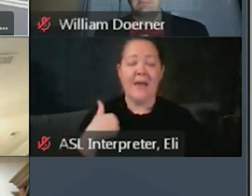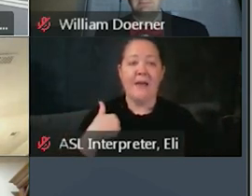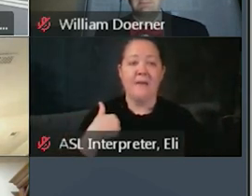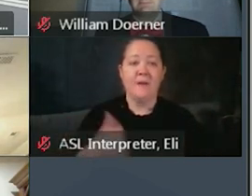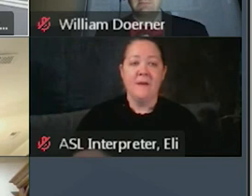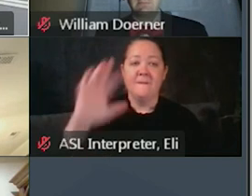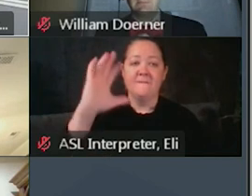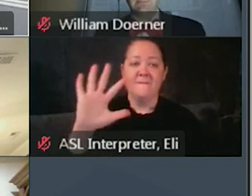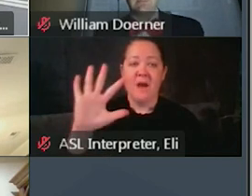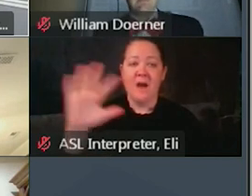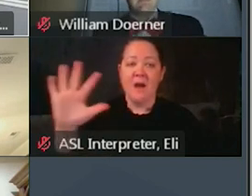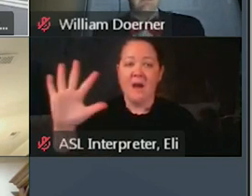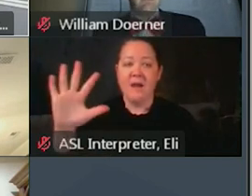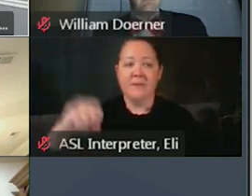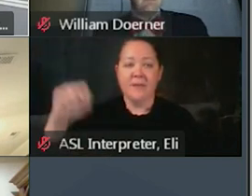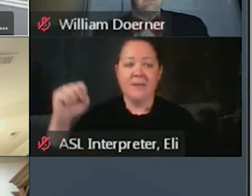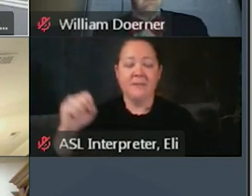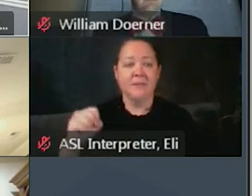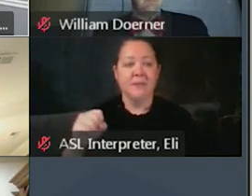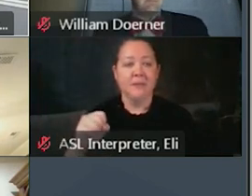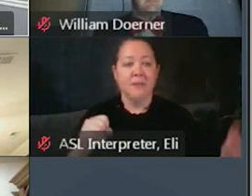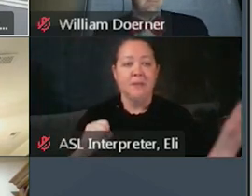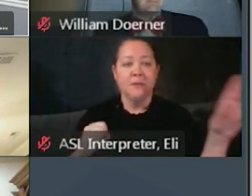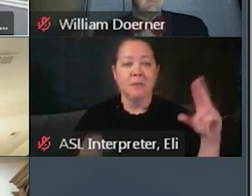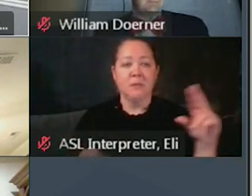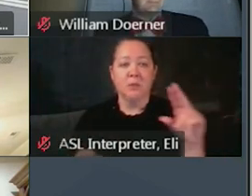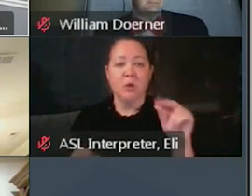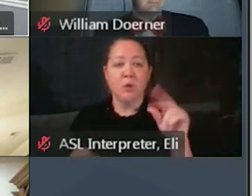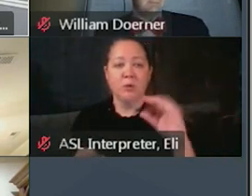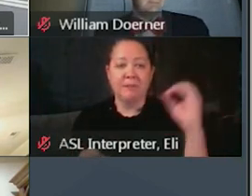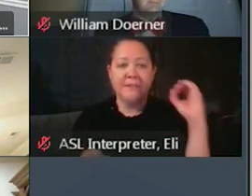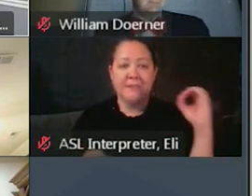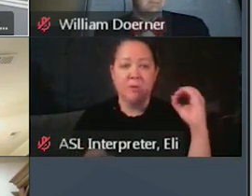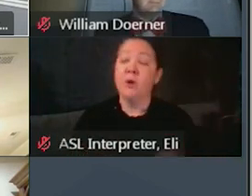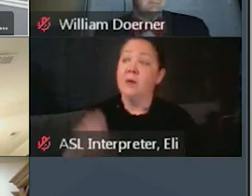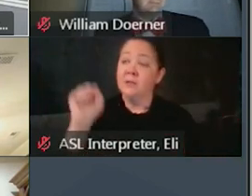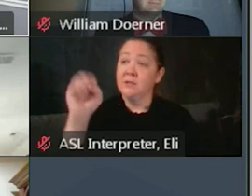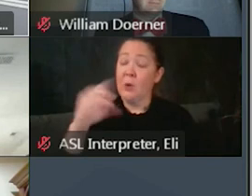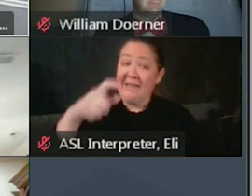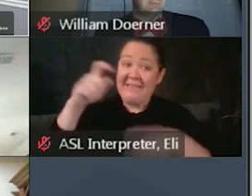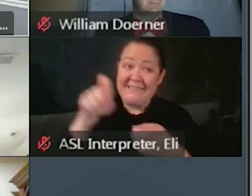I don't know the exact time yet, but we will try to post it. We'll try to get up, narrow it down for a specific time,